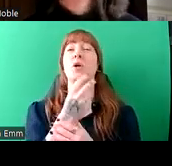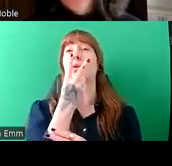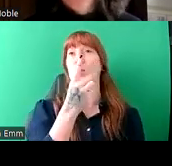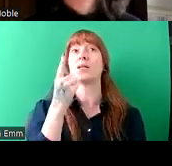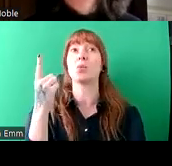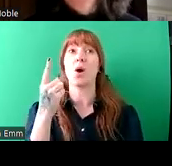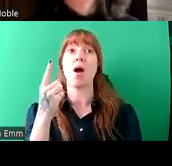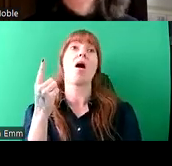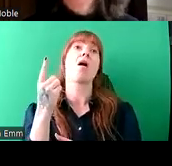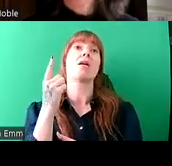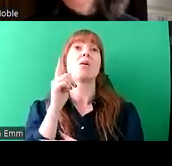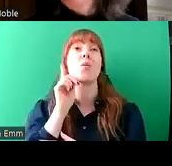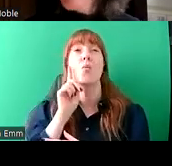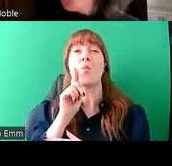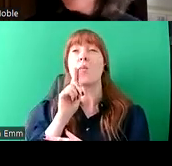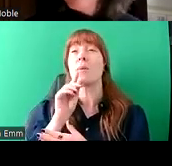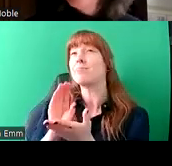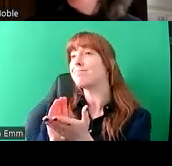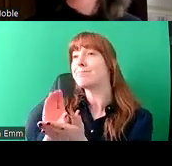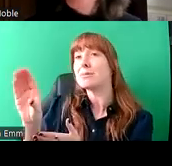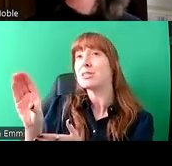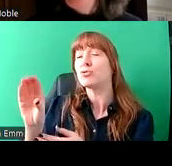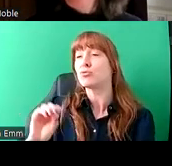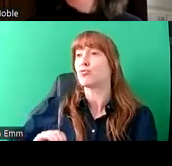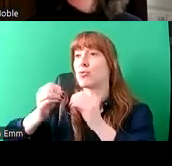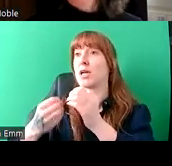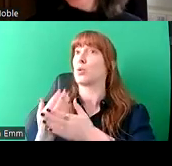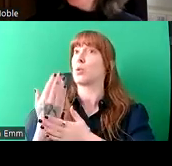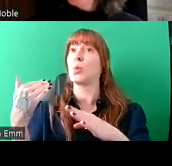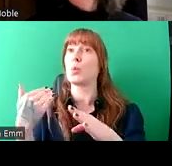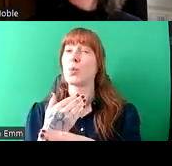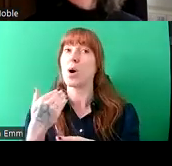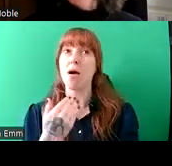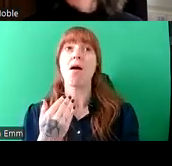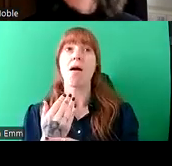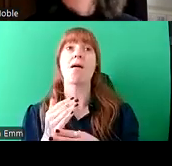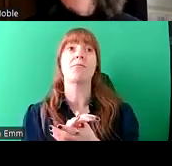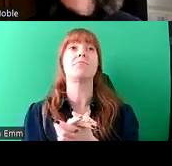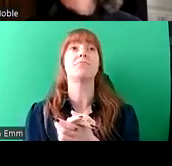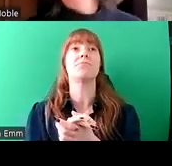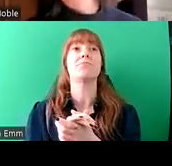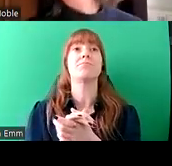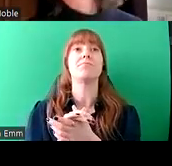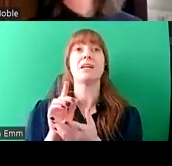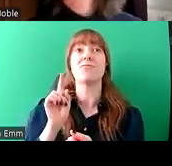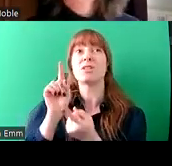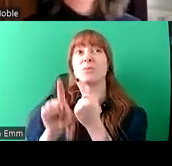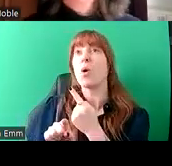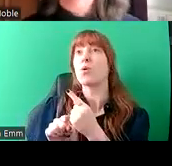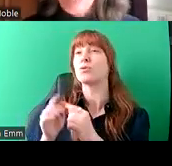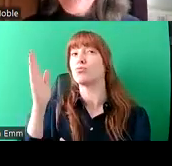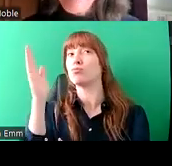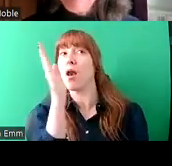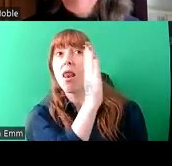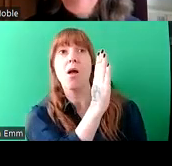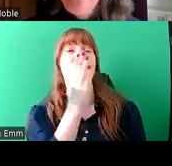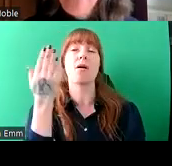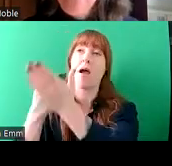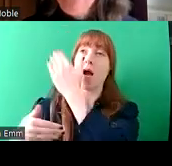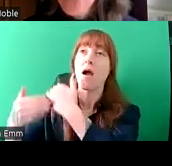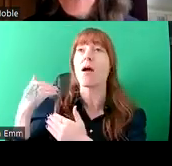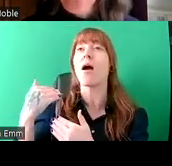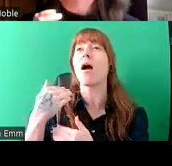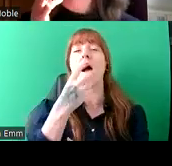commissioned to create new work in response to the library archive and museum artifacts. This